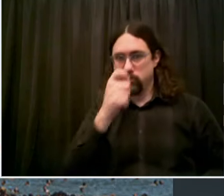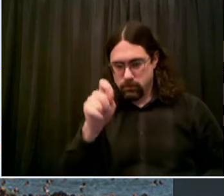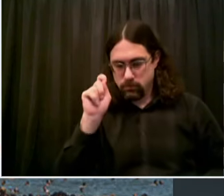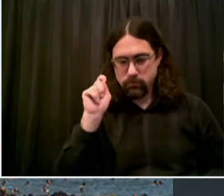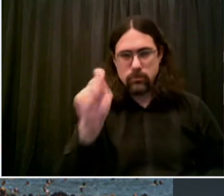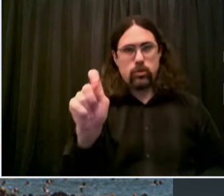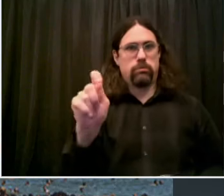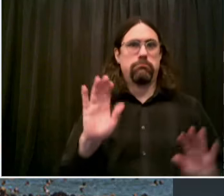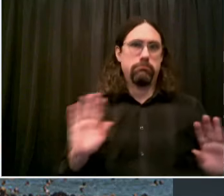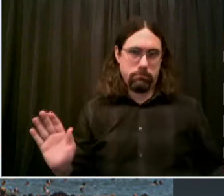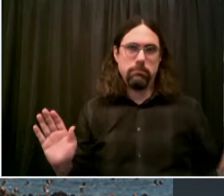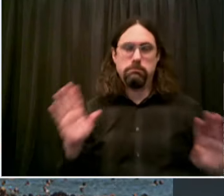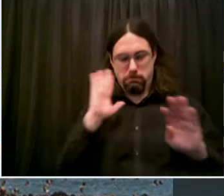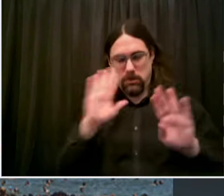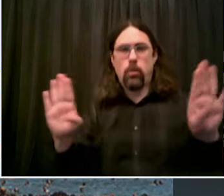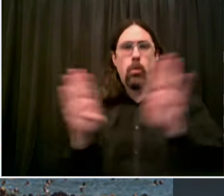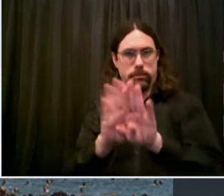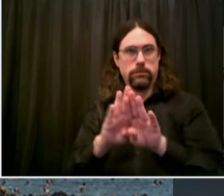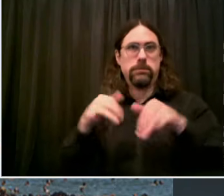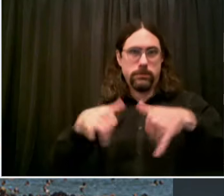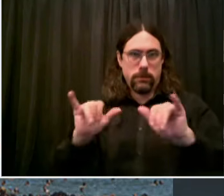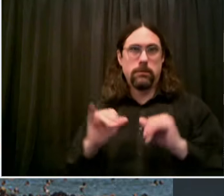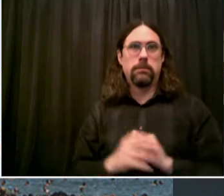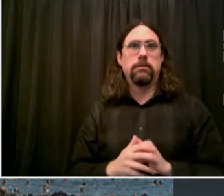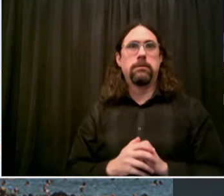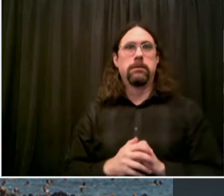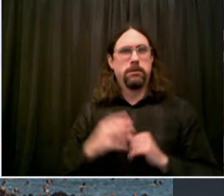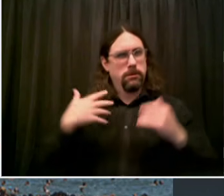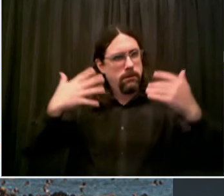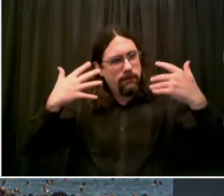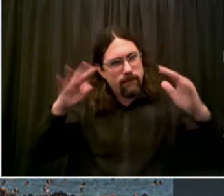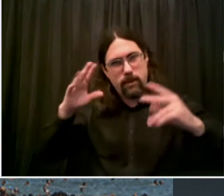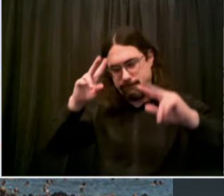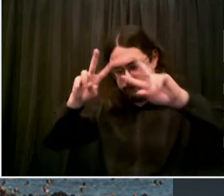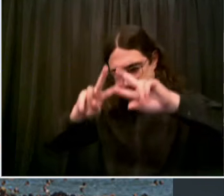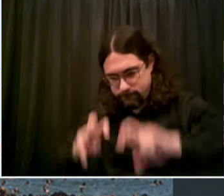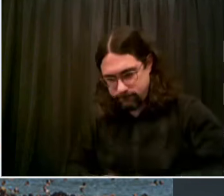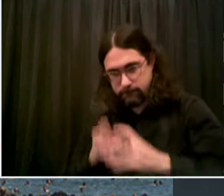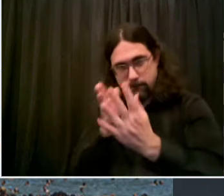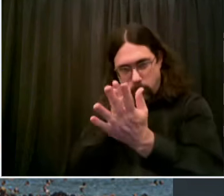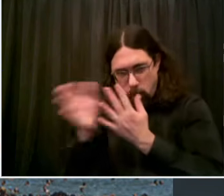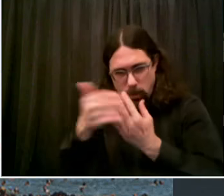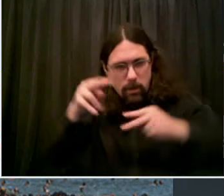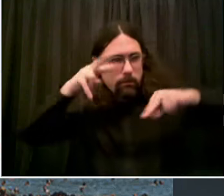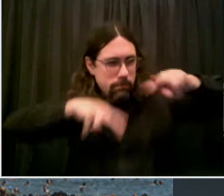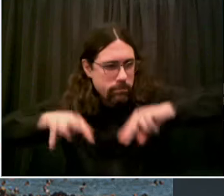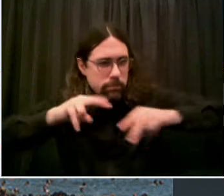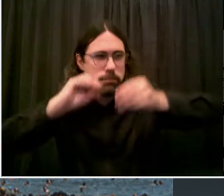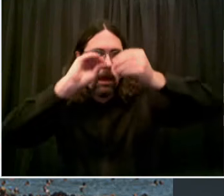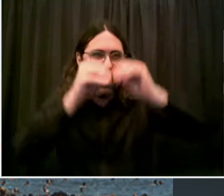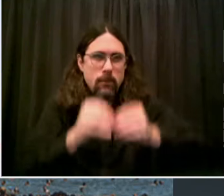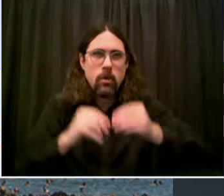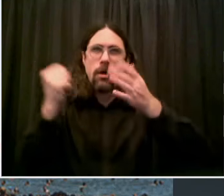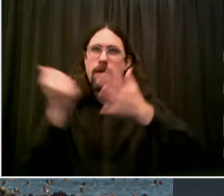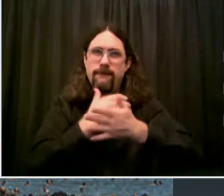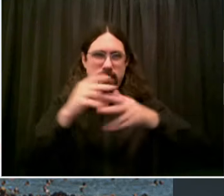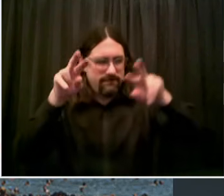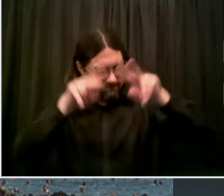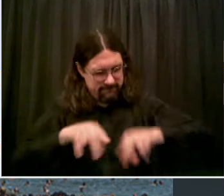SO THAT DECISION I DID NOT MAKE LIGHTLY. WE FOUGHT LONG AND HARD ABOUT IT. BUT CONTINUING TO